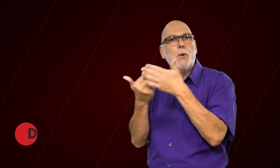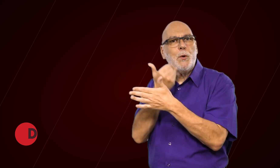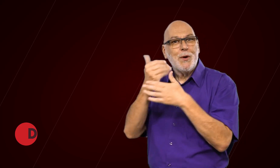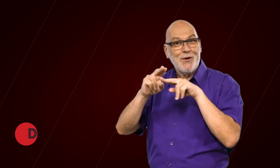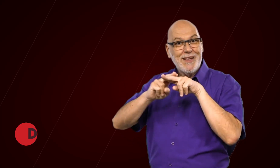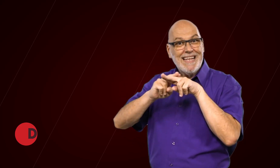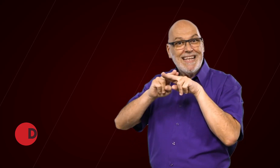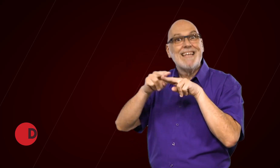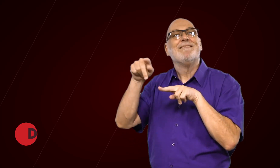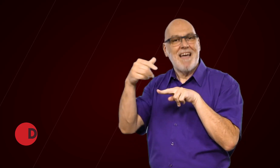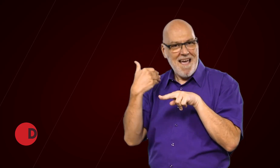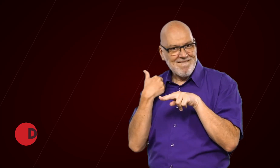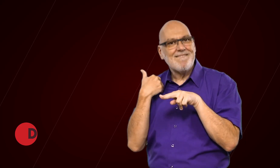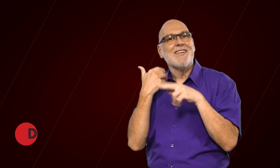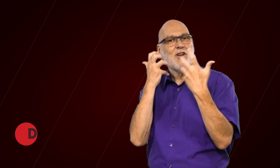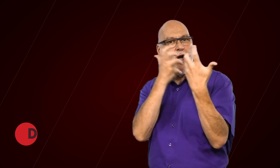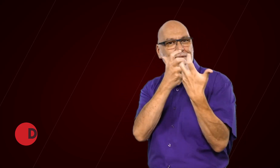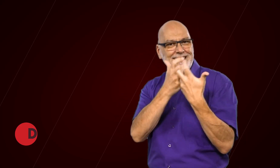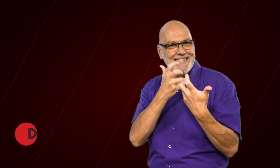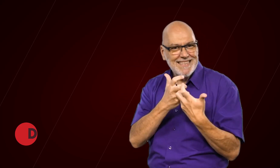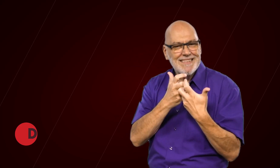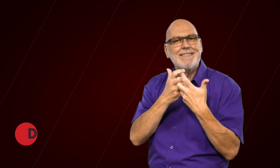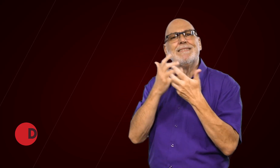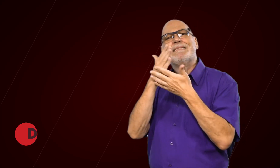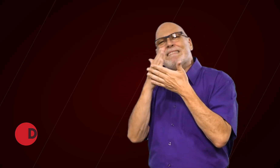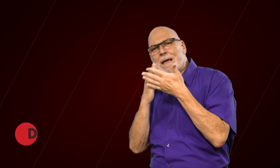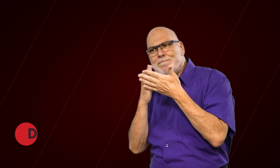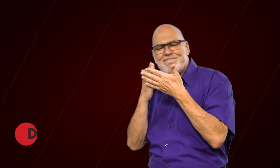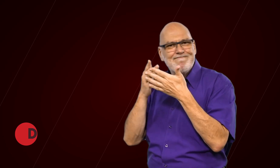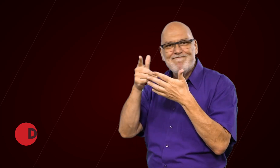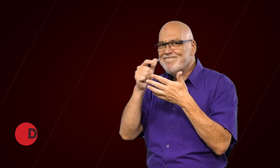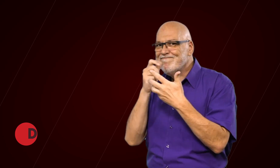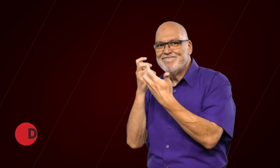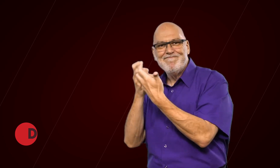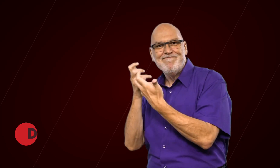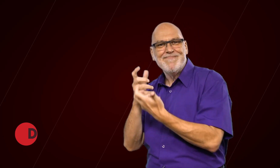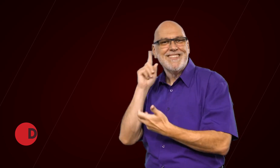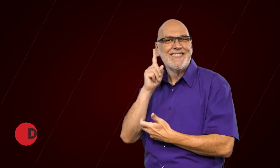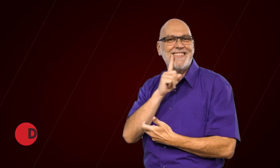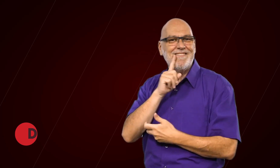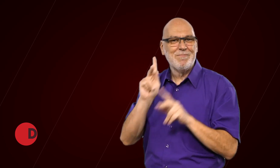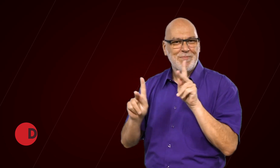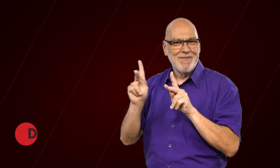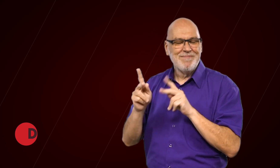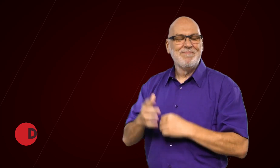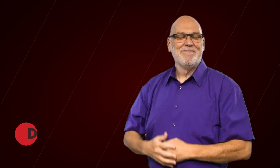offer very little or nearly no accommodations for Deaf passengers.